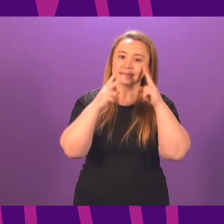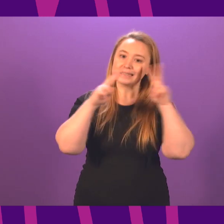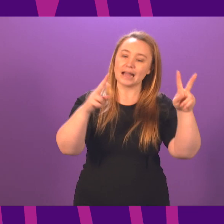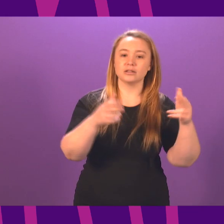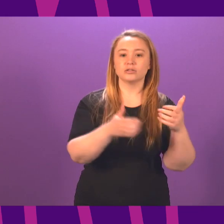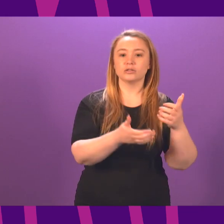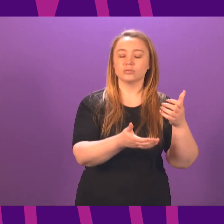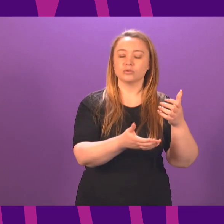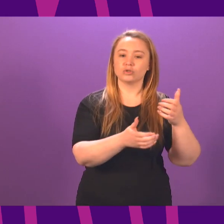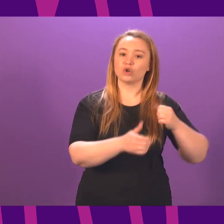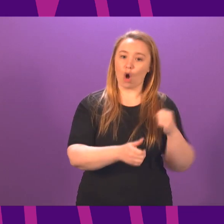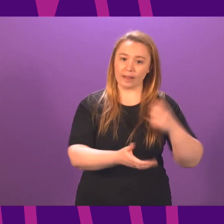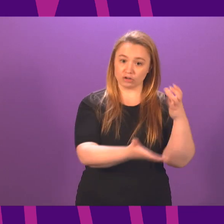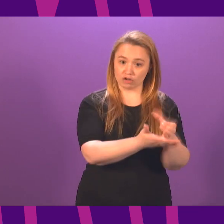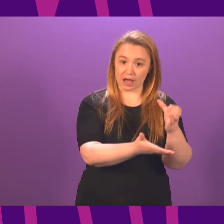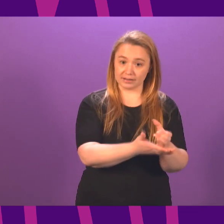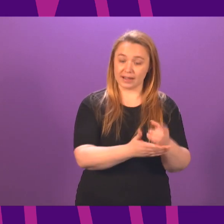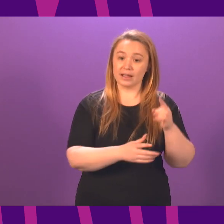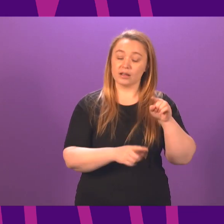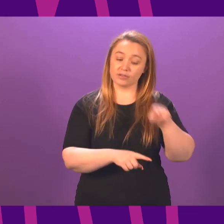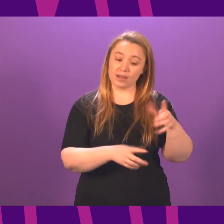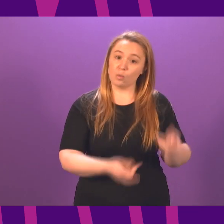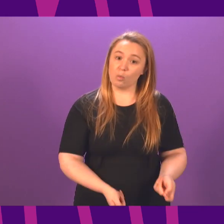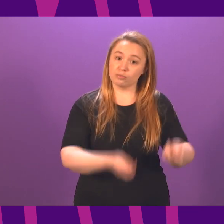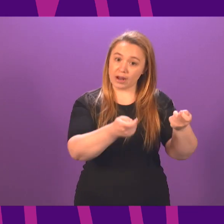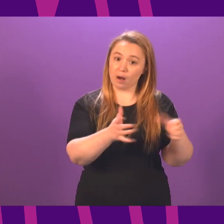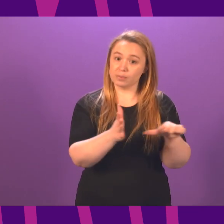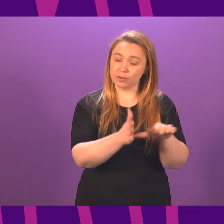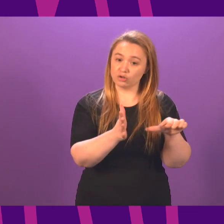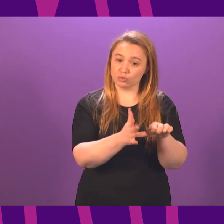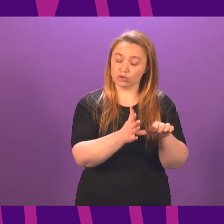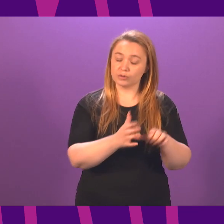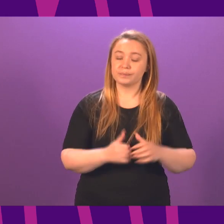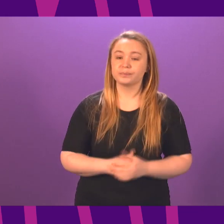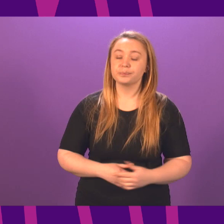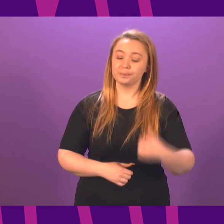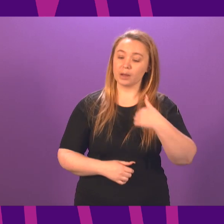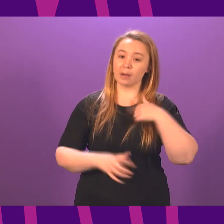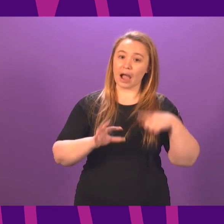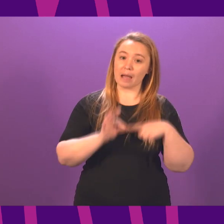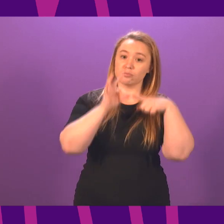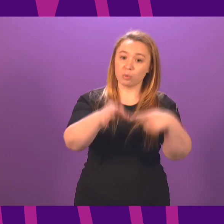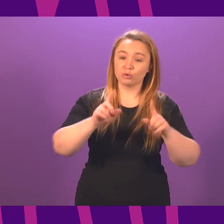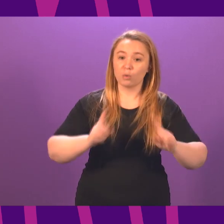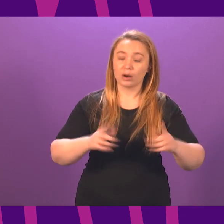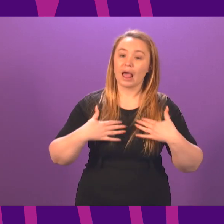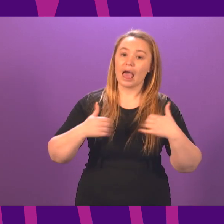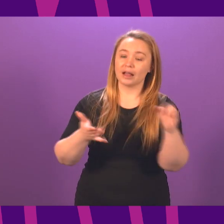be caused by the situation that Miles Briggs has outlined. I propose that the health secretary communicates directly with him,